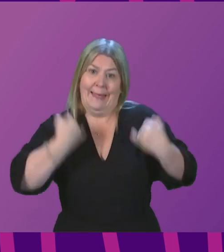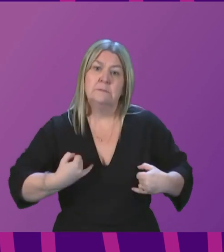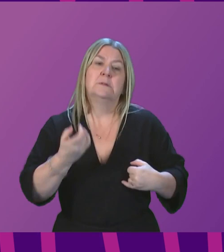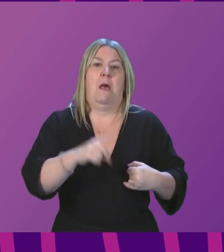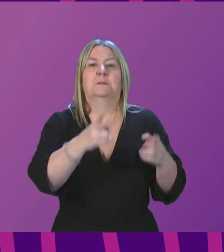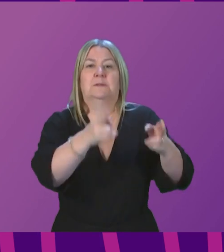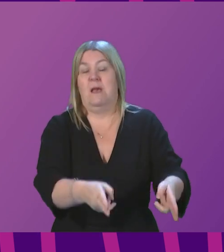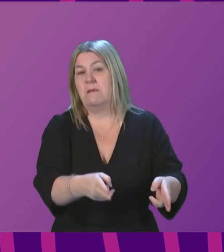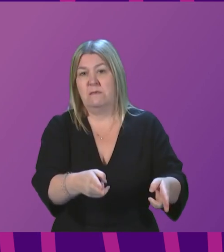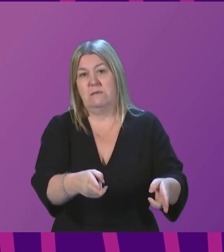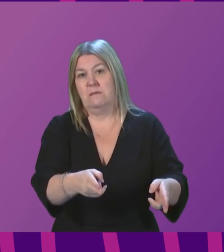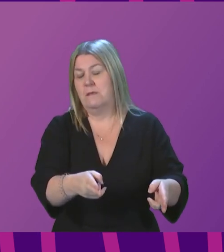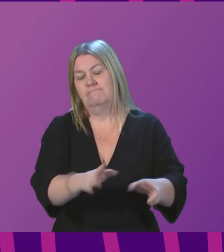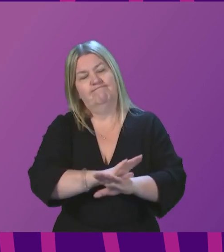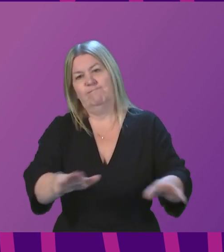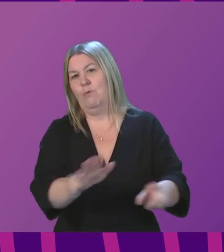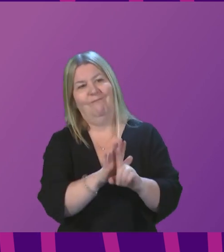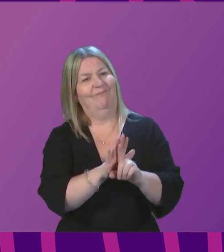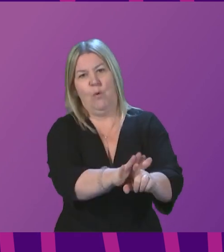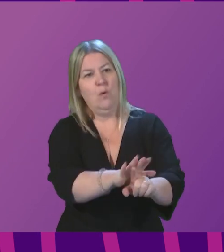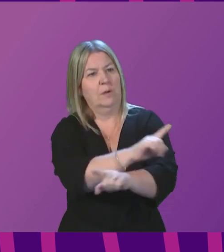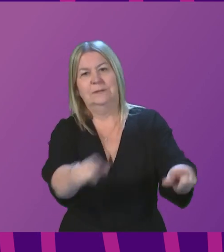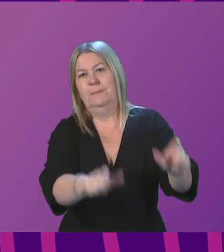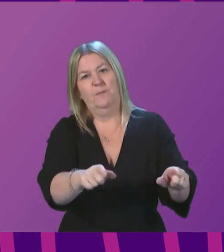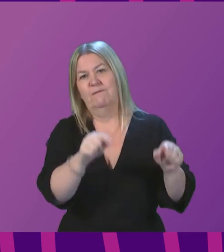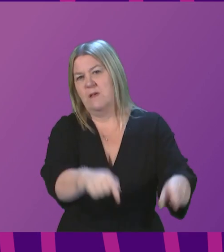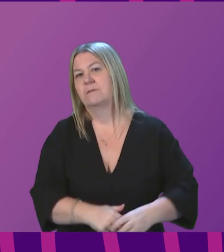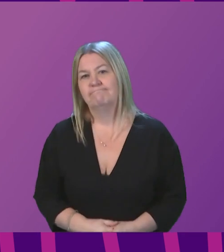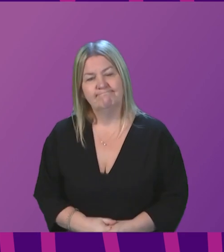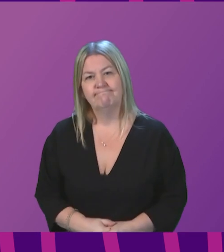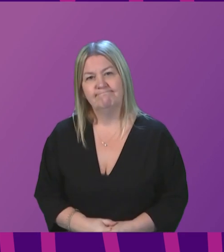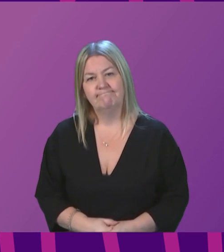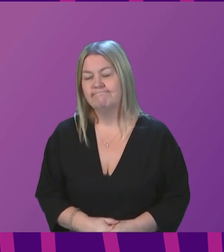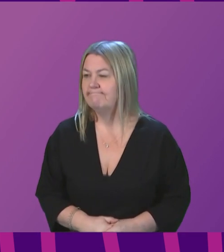I do not think that I should impose that price on the people of Scotland.